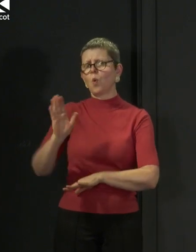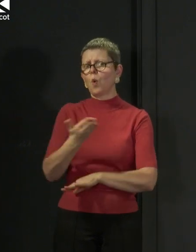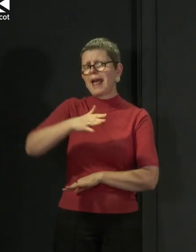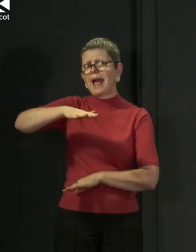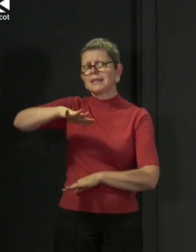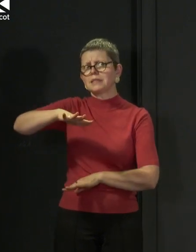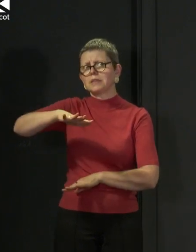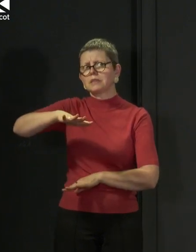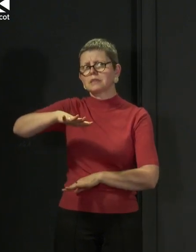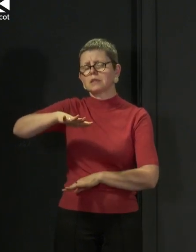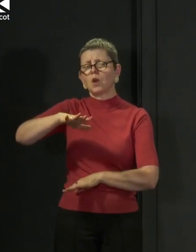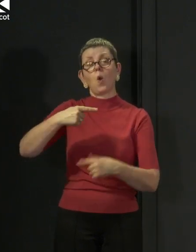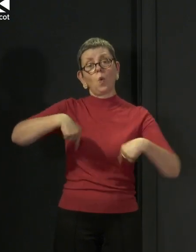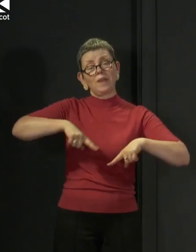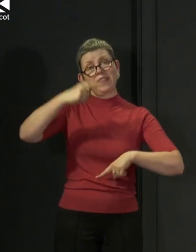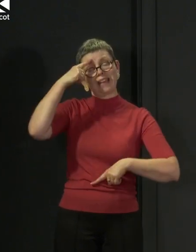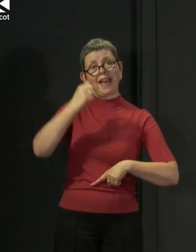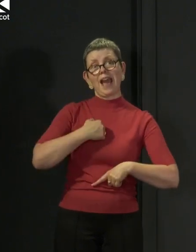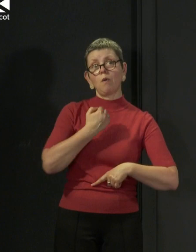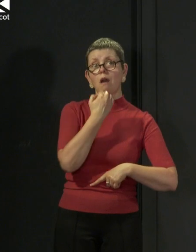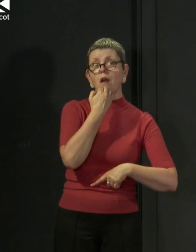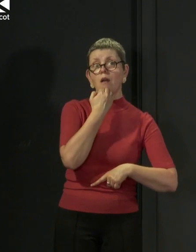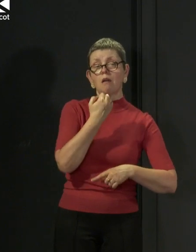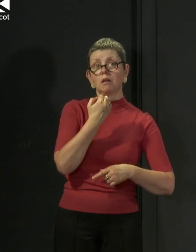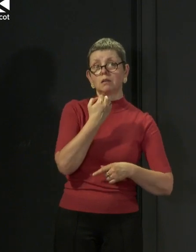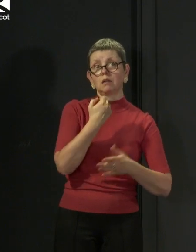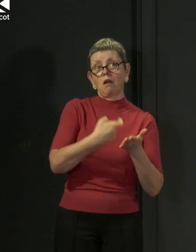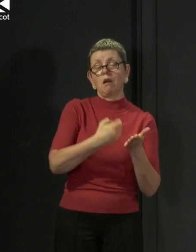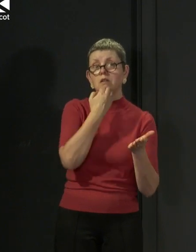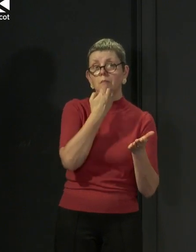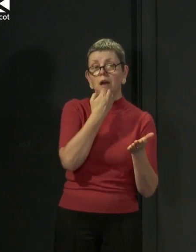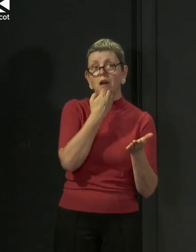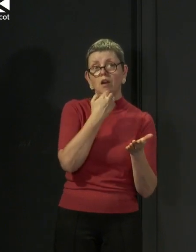We think our R number is somewhere between 0.7 and 1, we can't rule out it still being